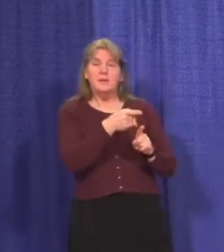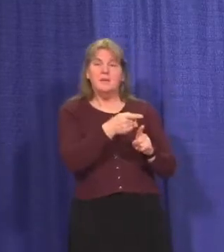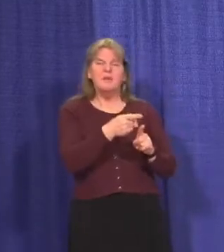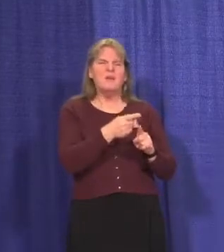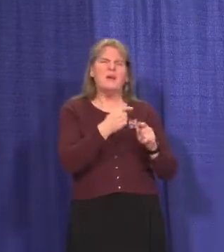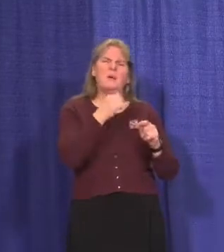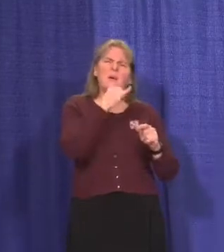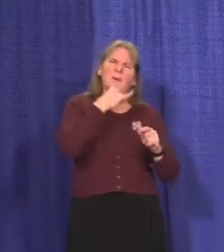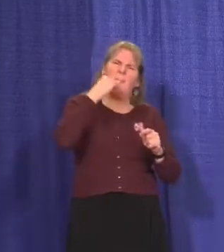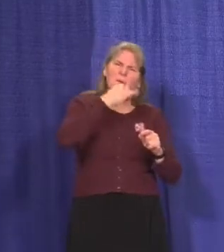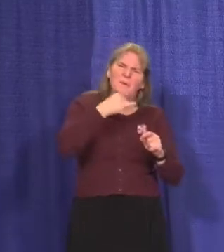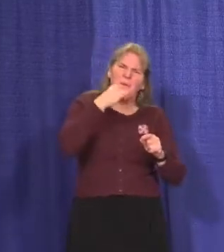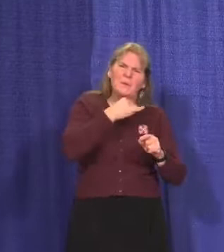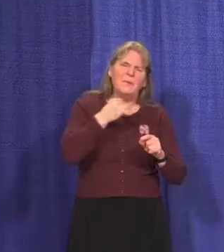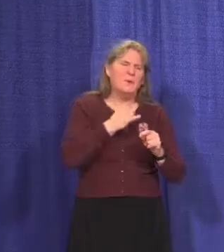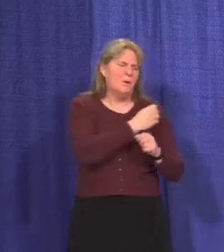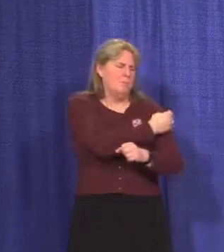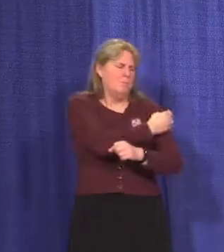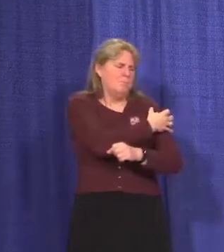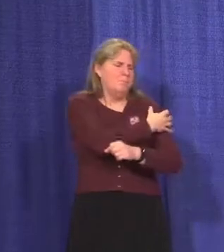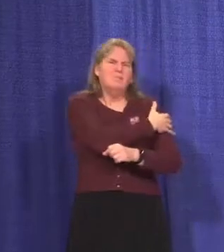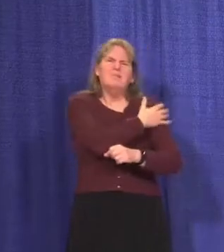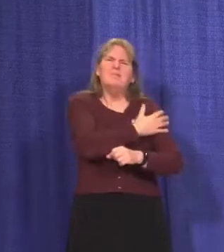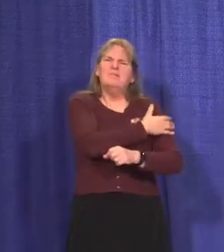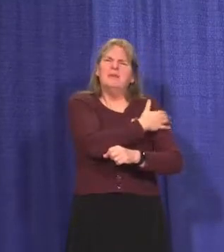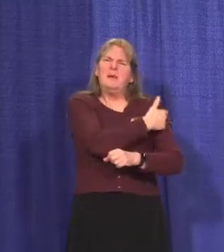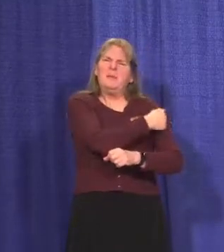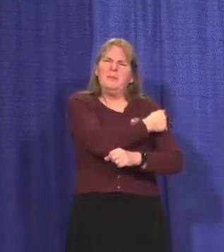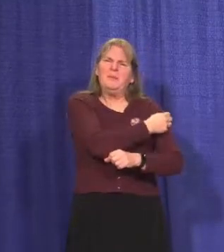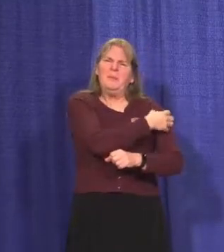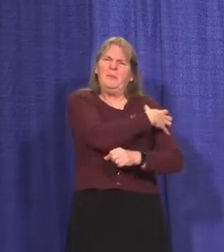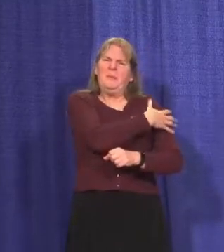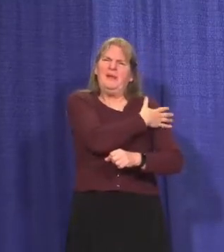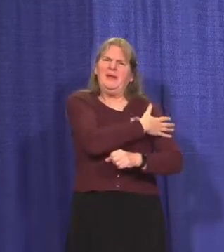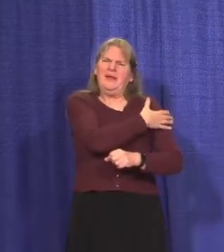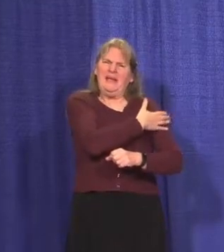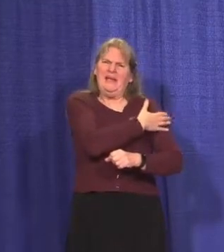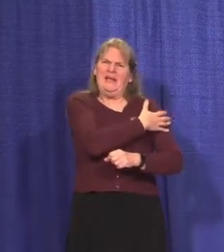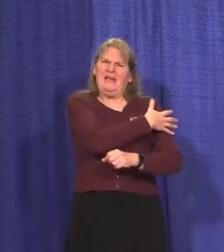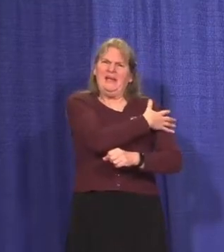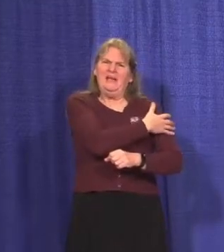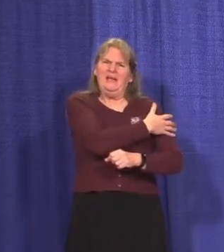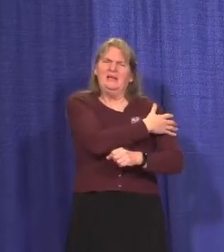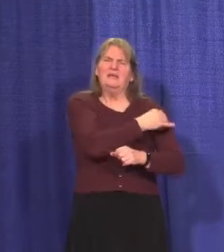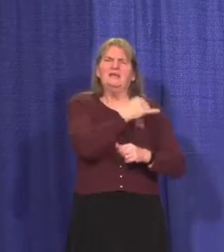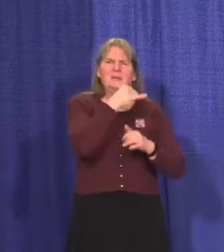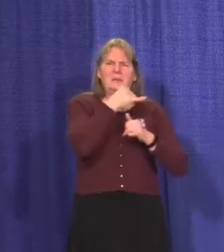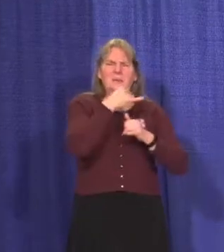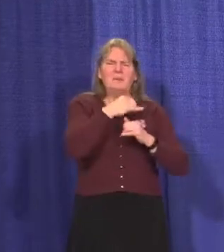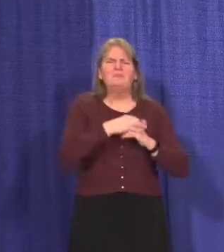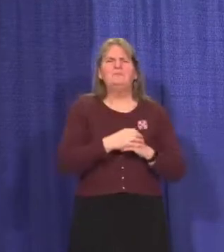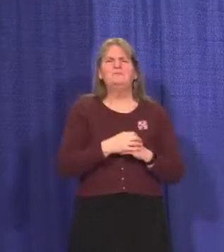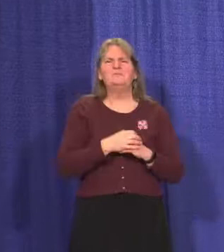sight of injection. A slight fever, possibly muscle